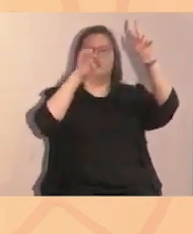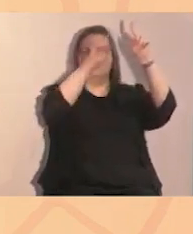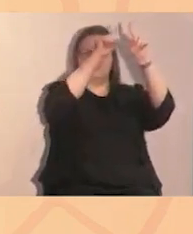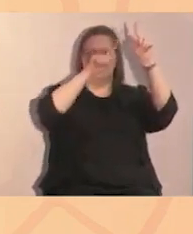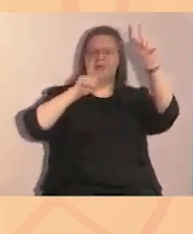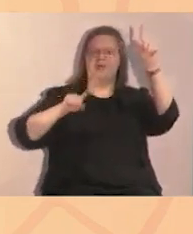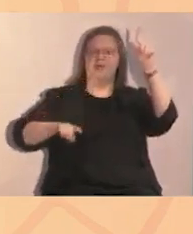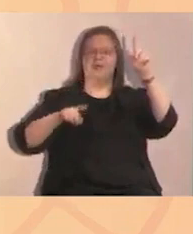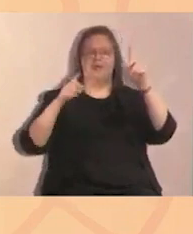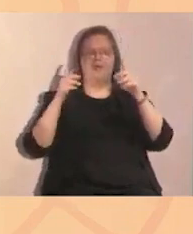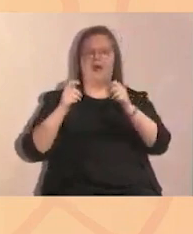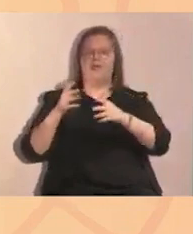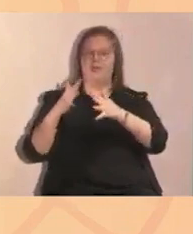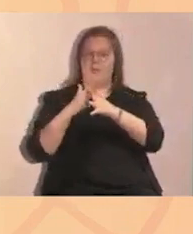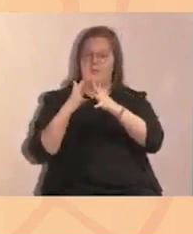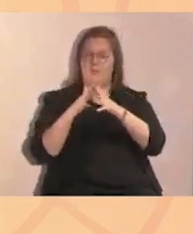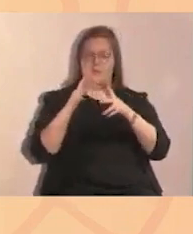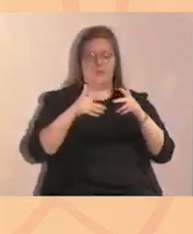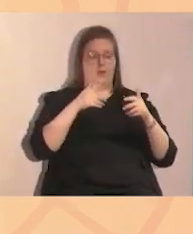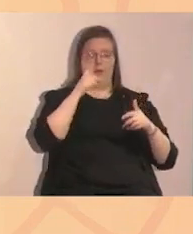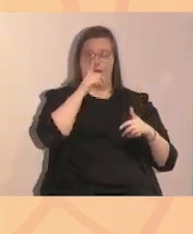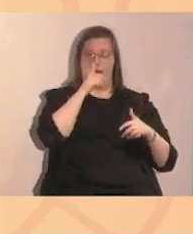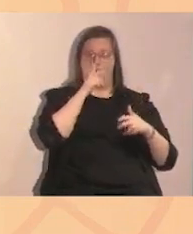My family left Europe in hope of a better life.